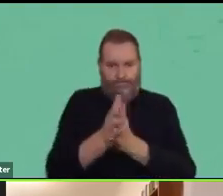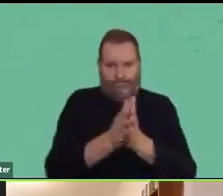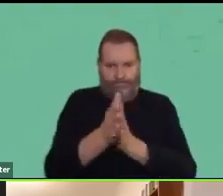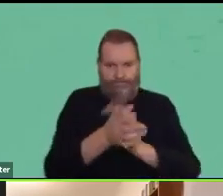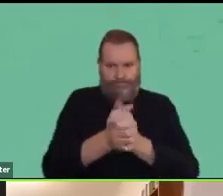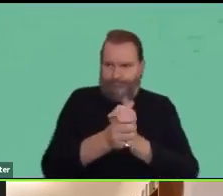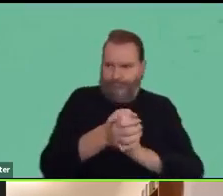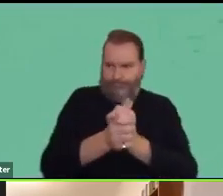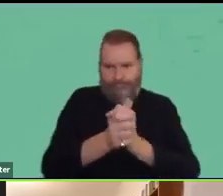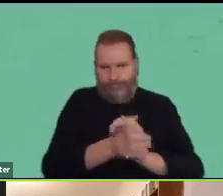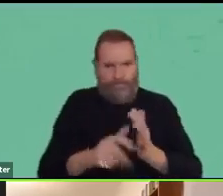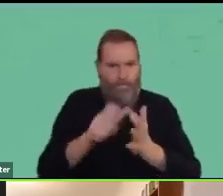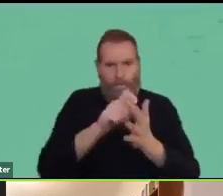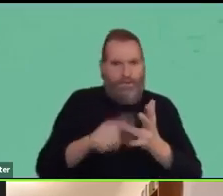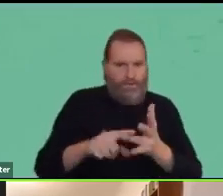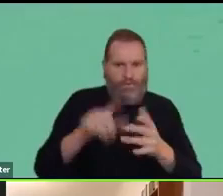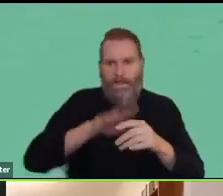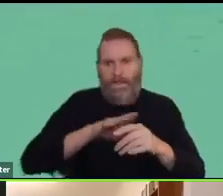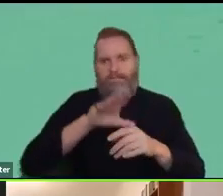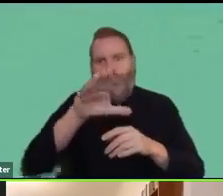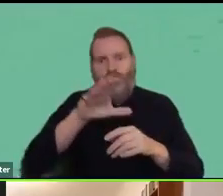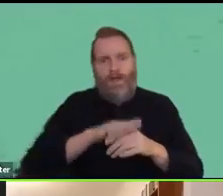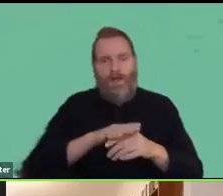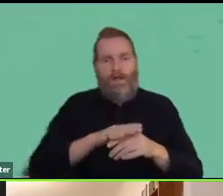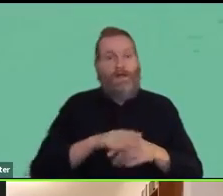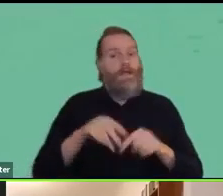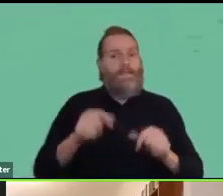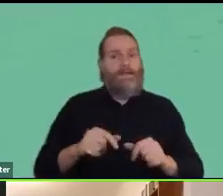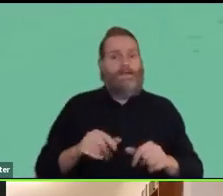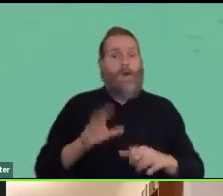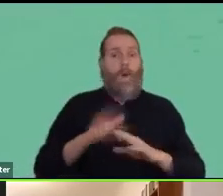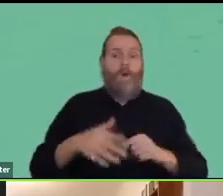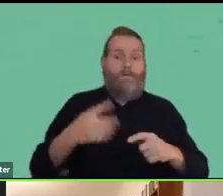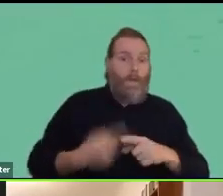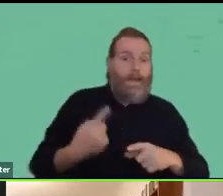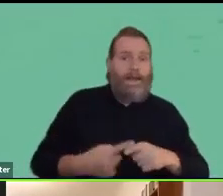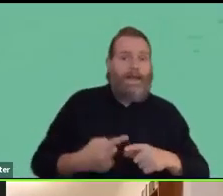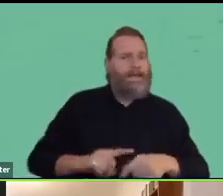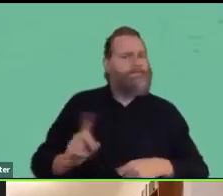is that you know this will be a marathon not sprint we don't we don't need to be thinking about